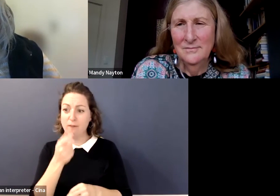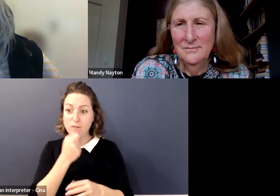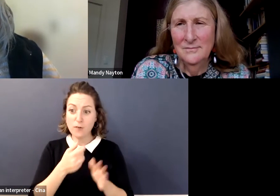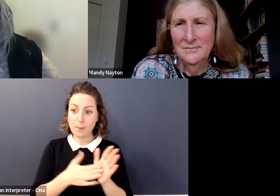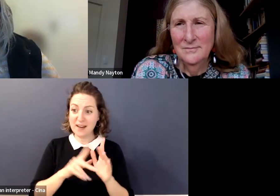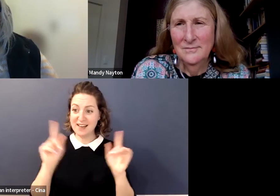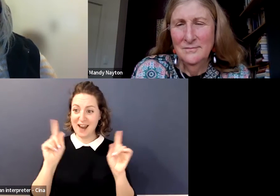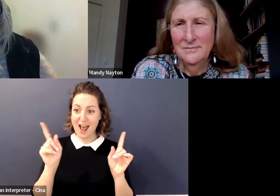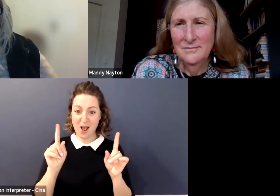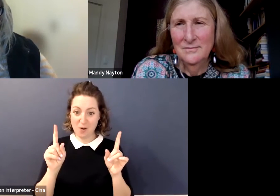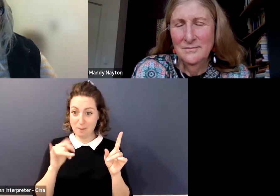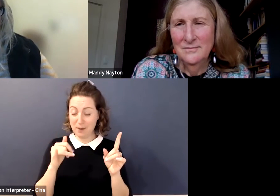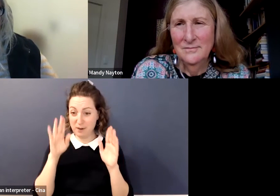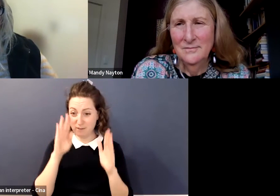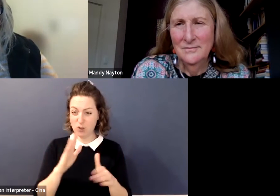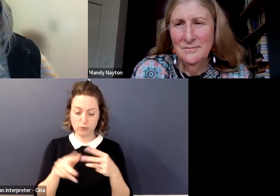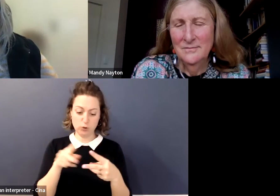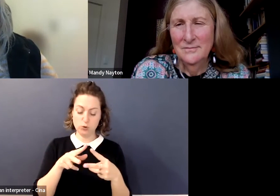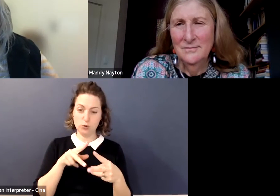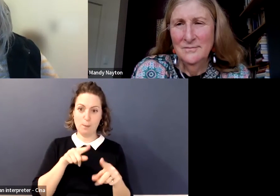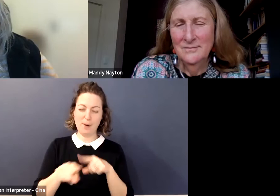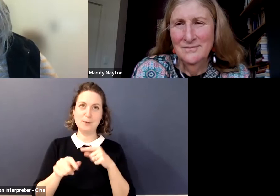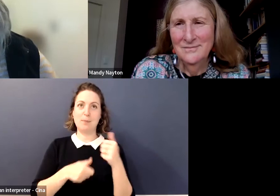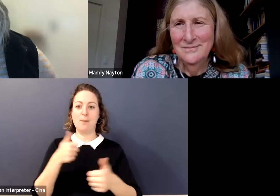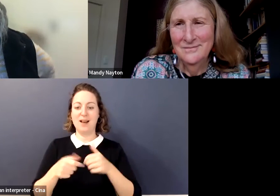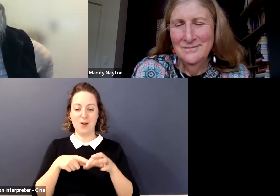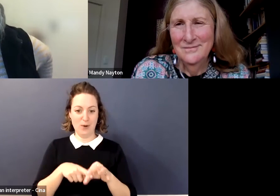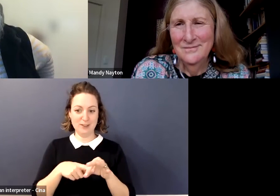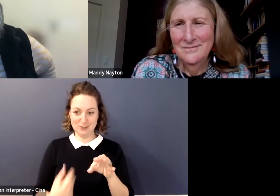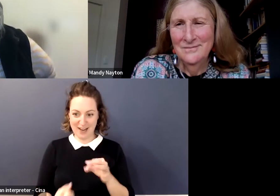probably focusing on two of the most popular questions that we've got. And you probably